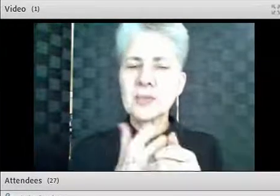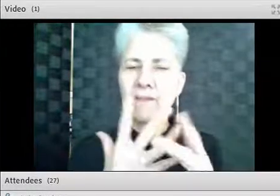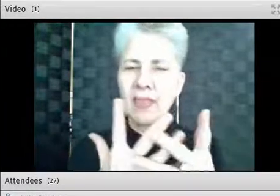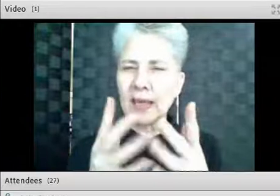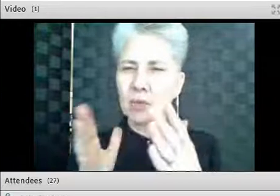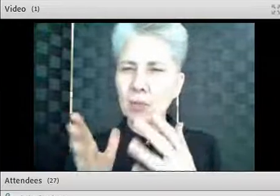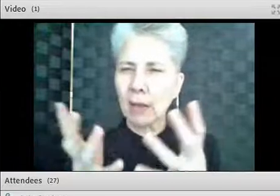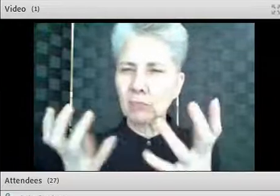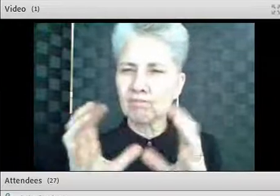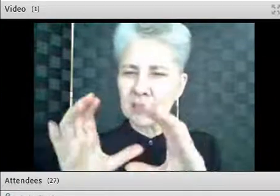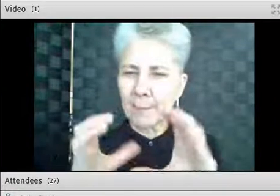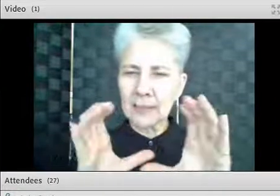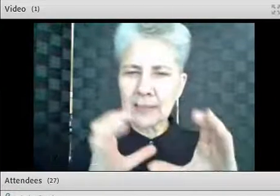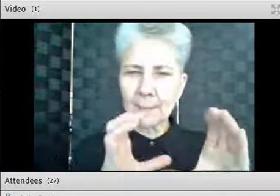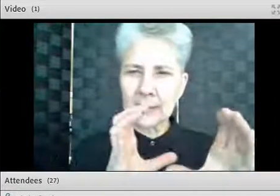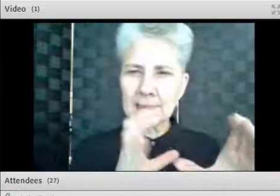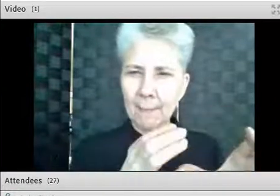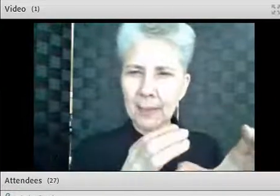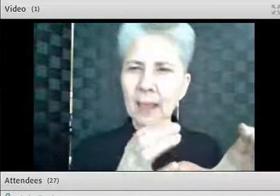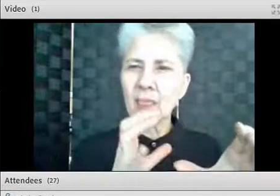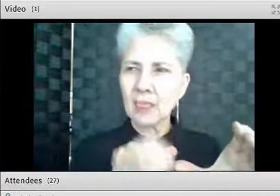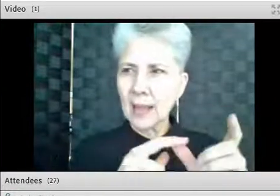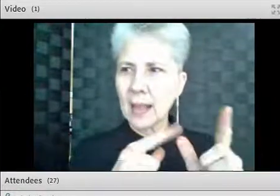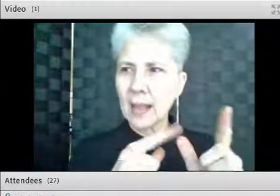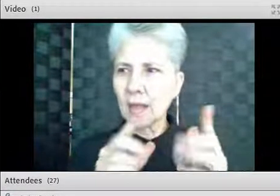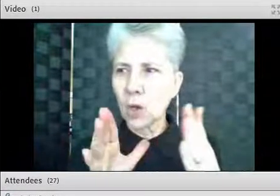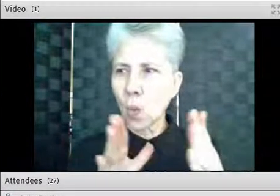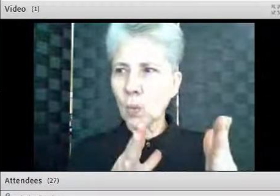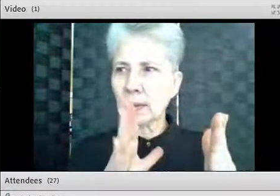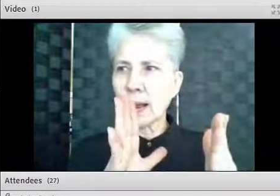so it collocates by topic and then organized by, like I said,